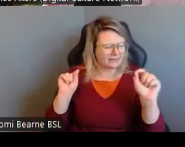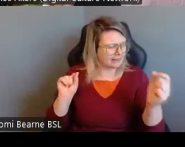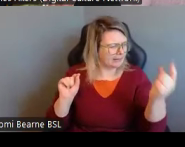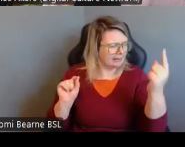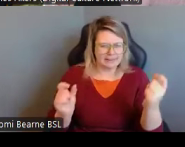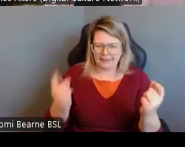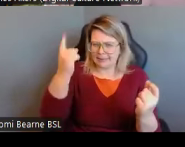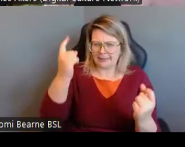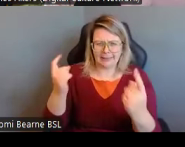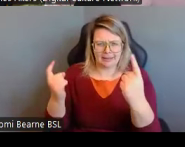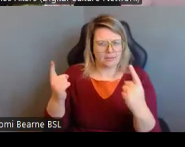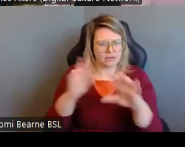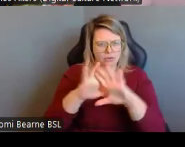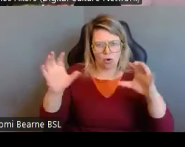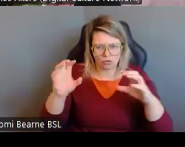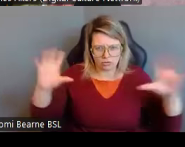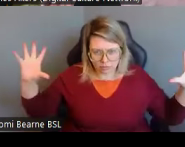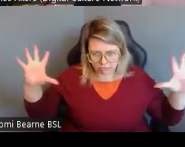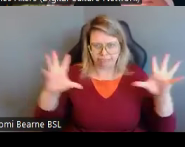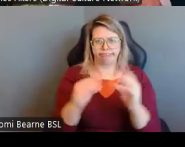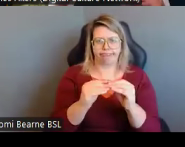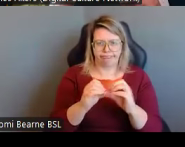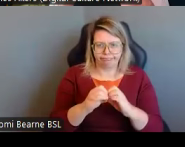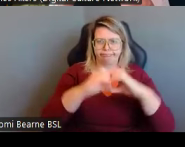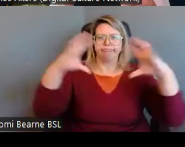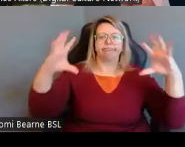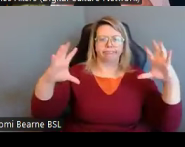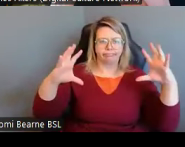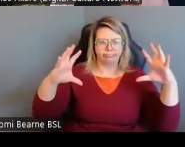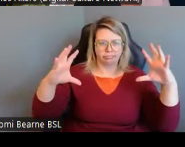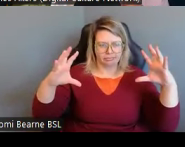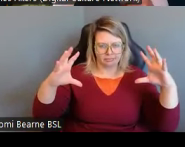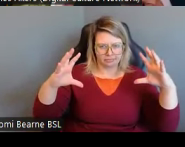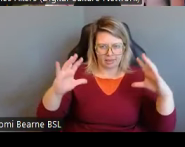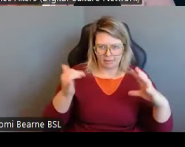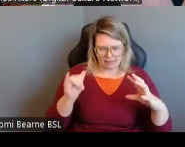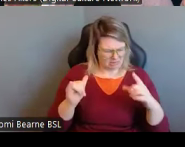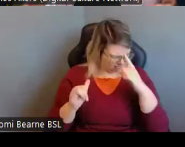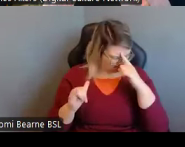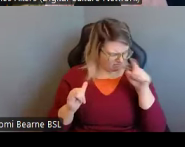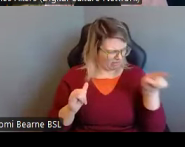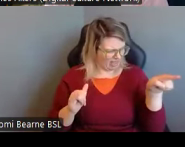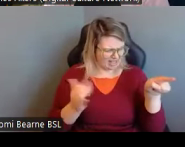and they're sat in isolation and there's no connection, and you don't understand the journey that you're going on.